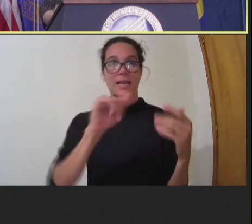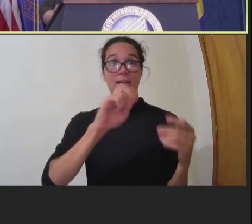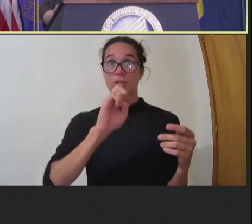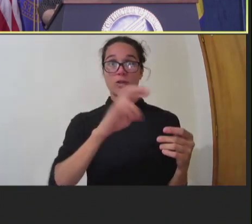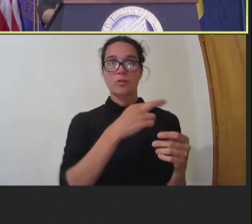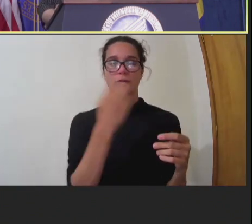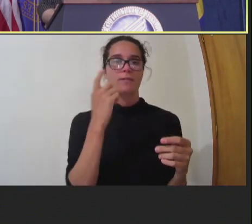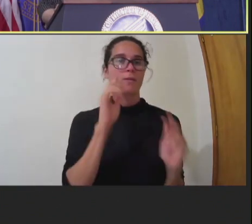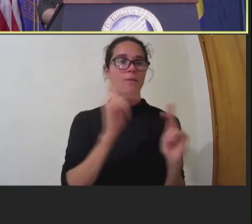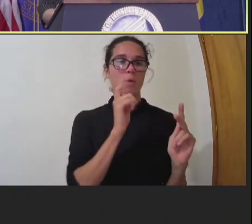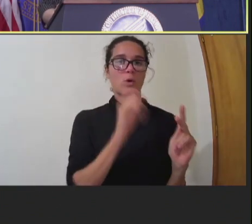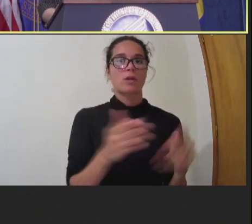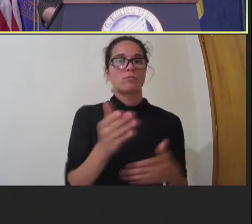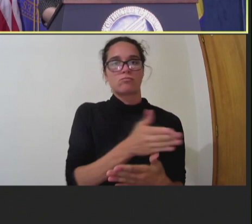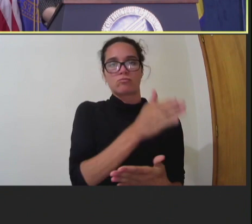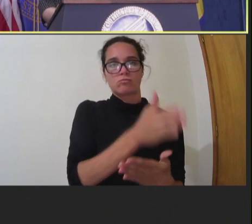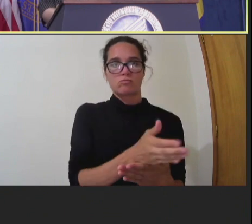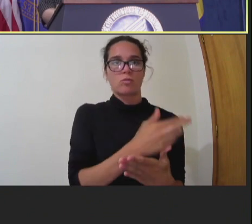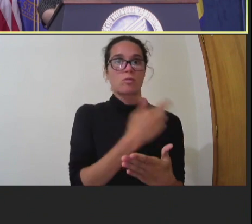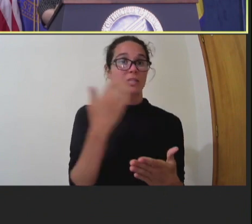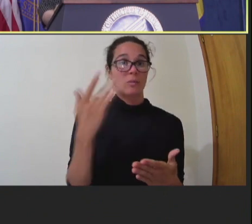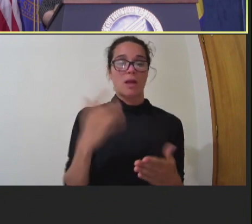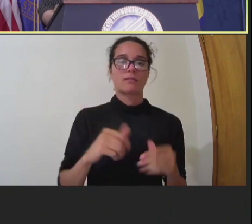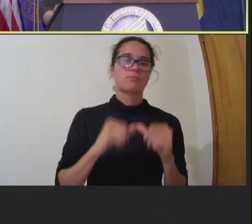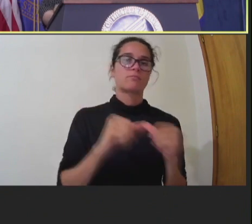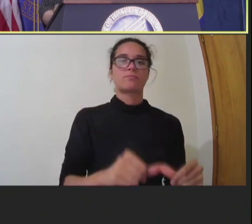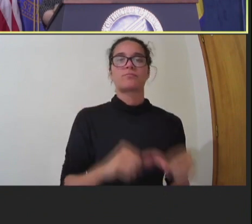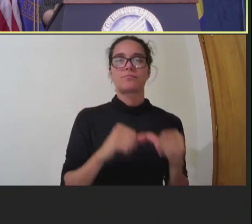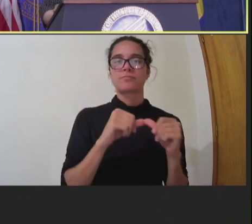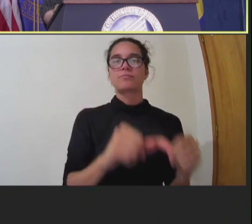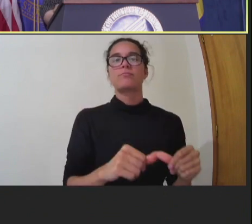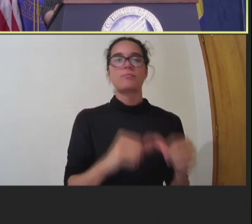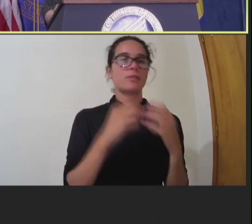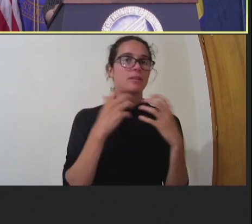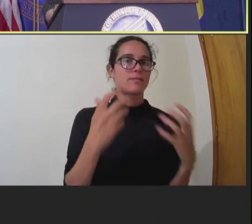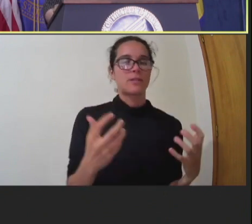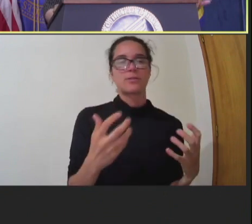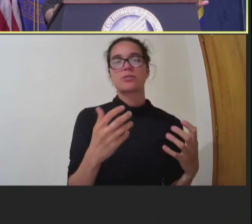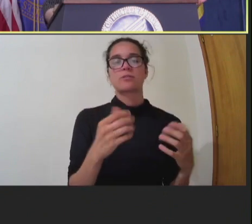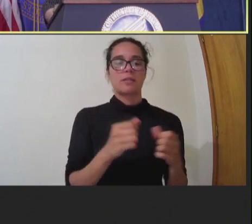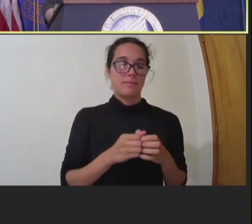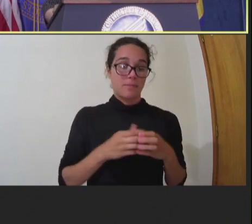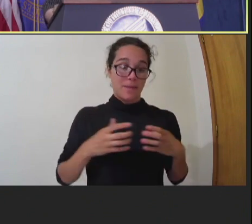risk due to chronic inflammation. We talked about obesity, but inflammatory bowel disease is another